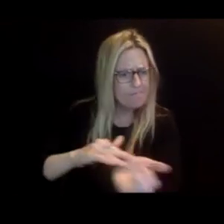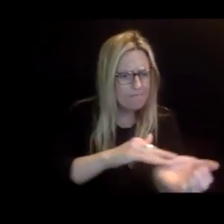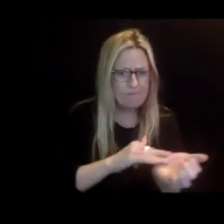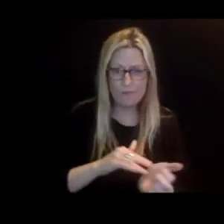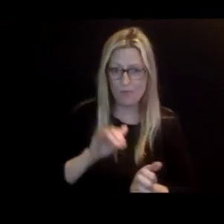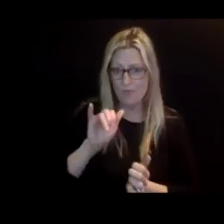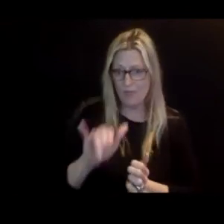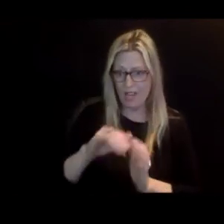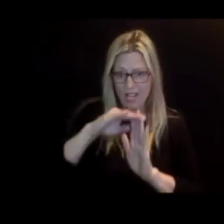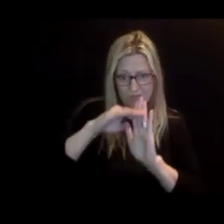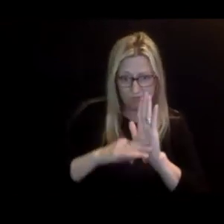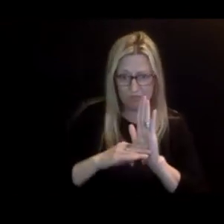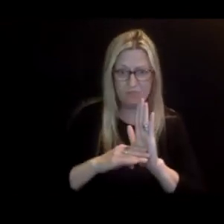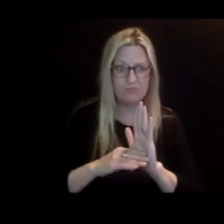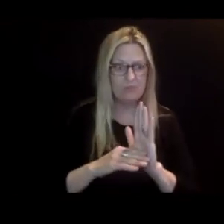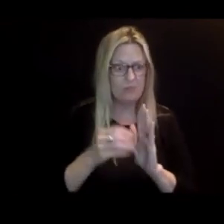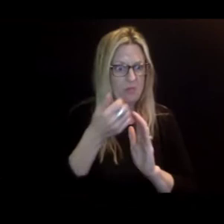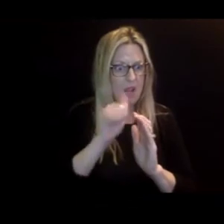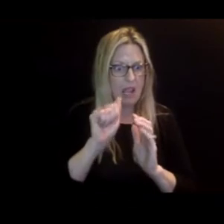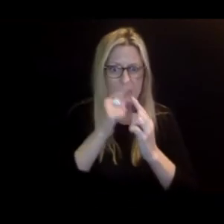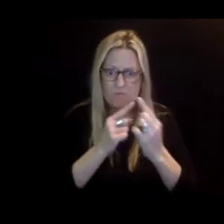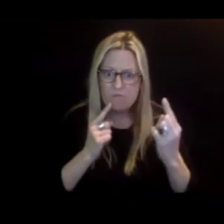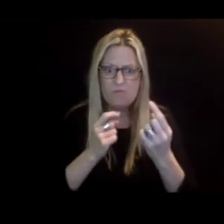Alicia will be getting a sense from the group if there is strong opposition, support, concerns,